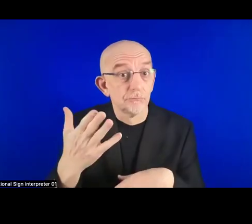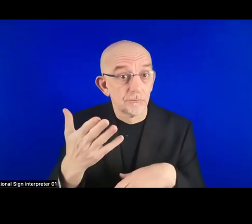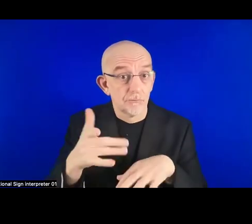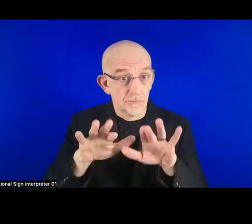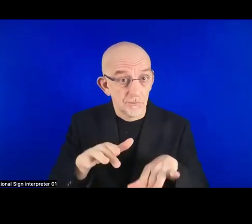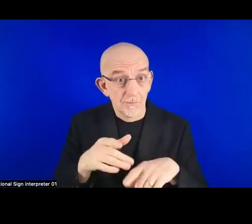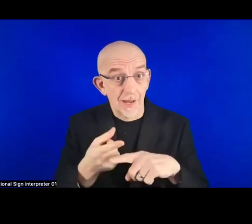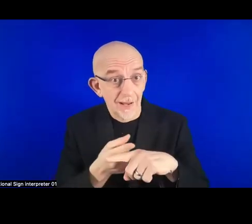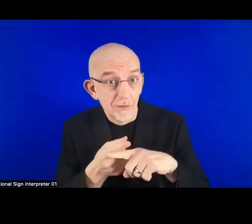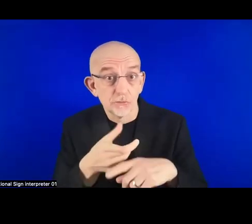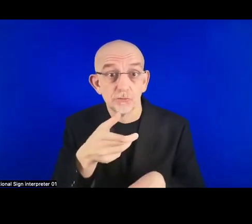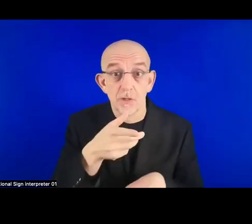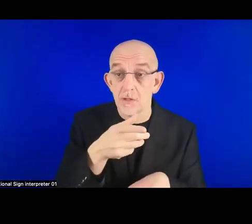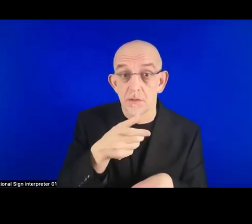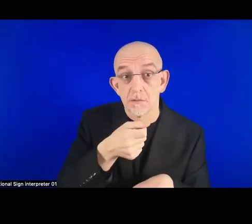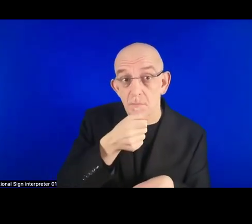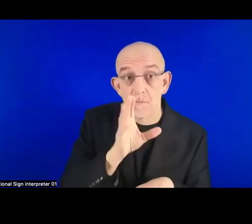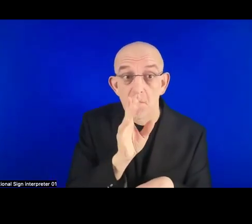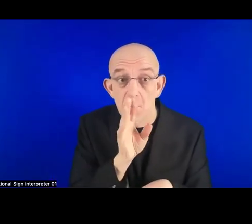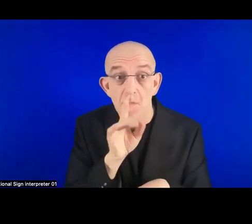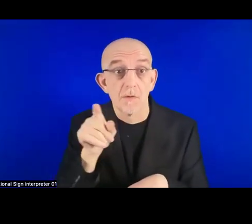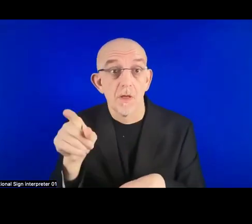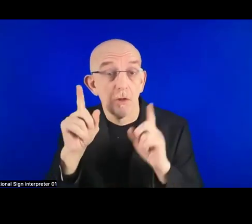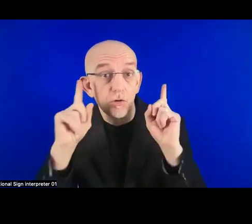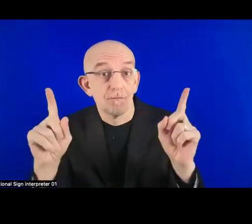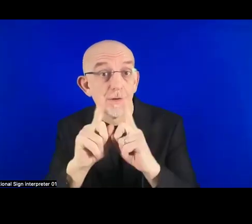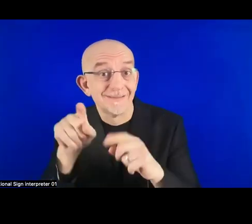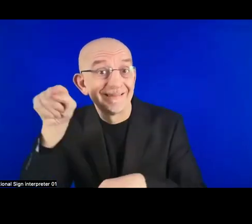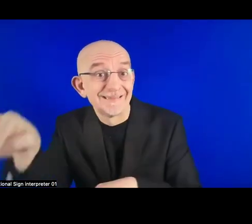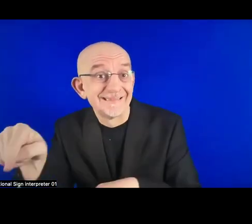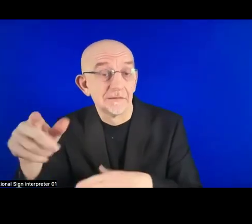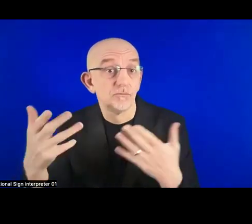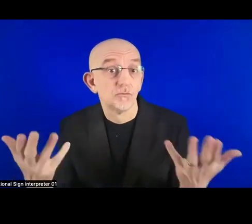publications in English will also count towards proving the English language